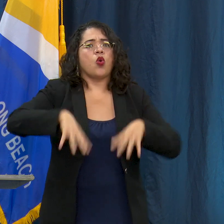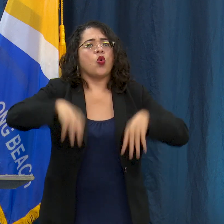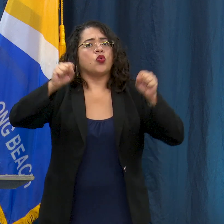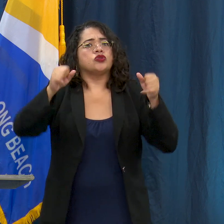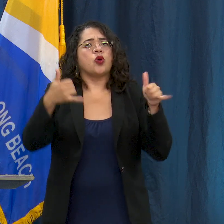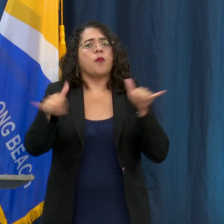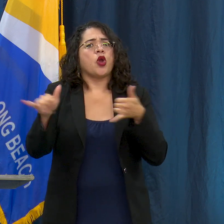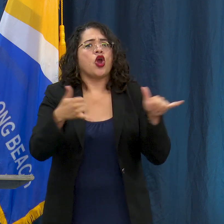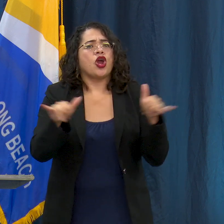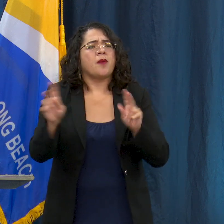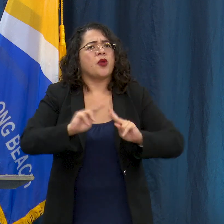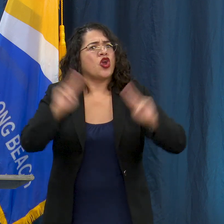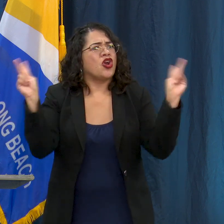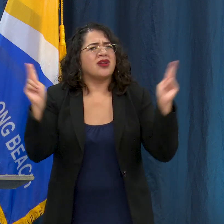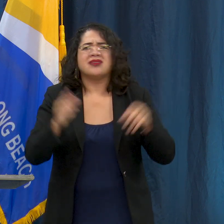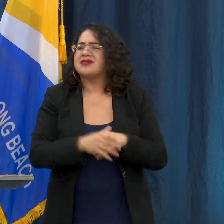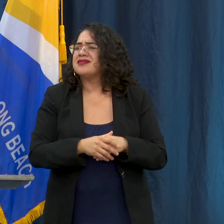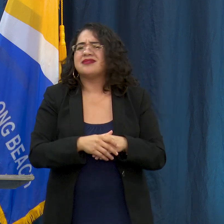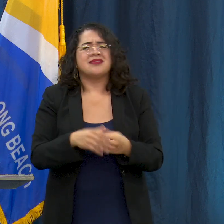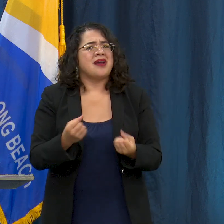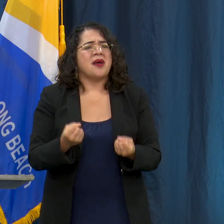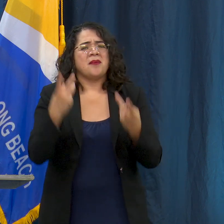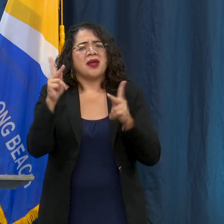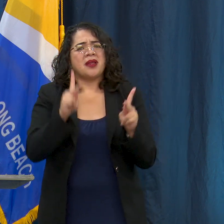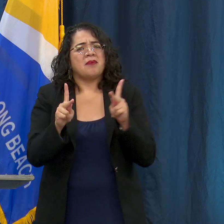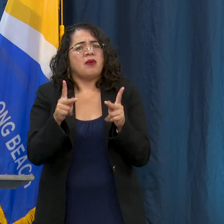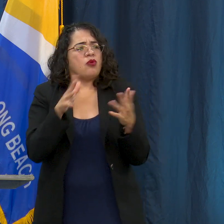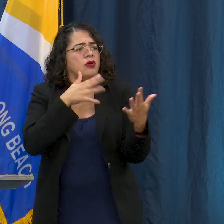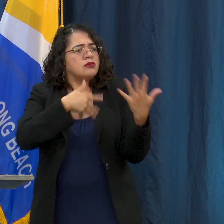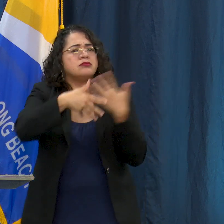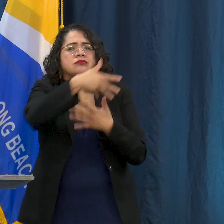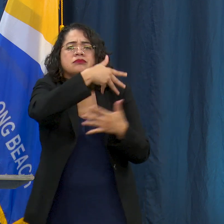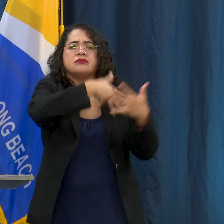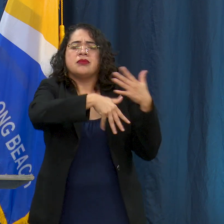spending a long period of time with other people who are not part of their